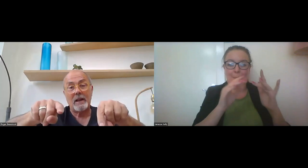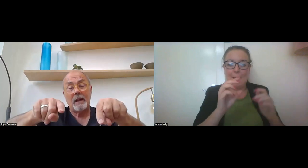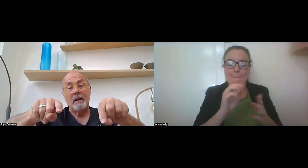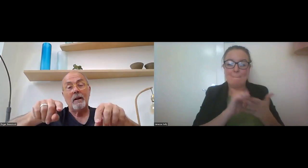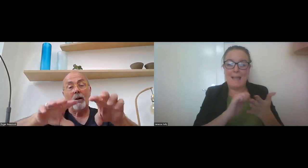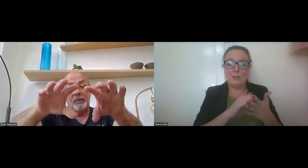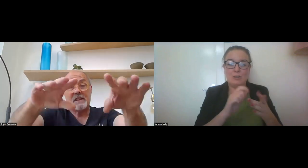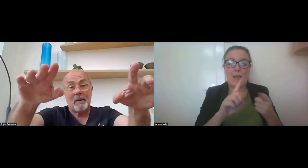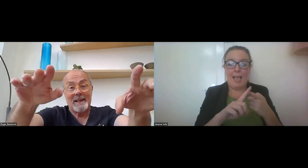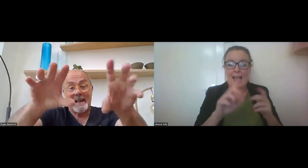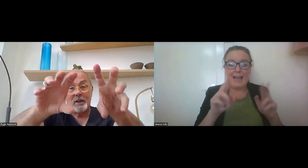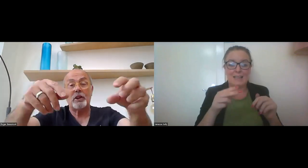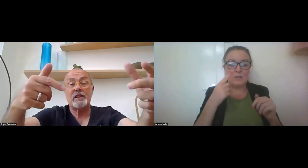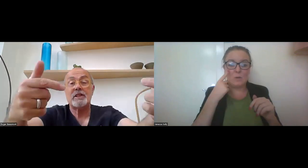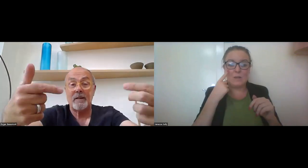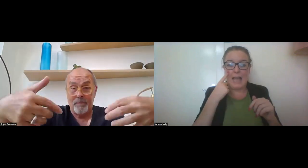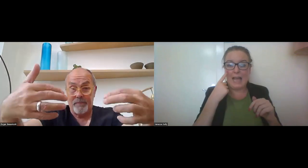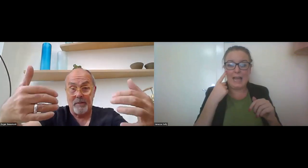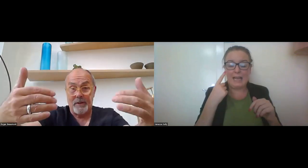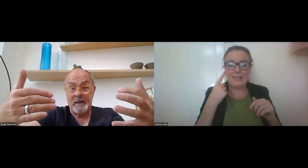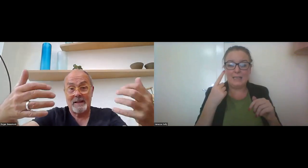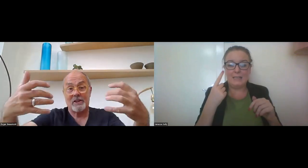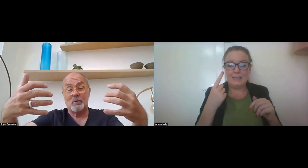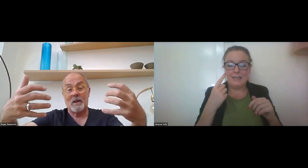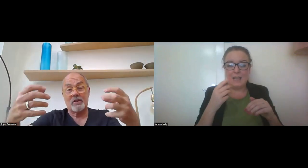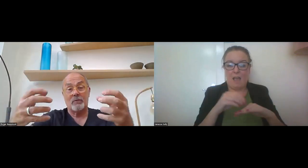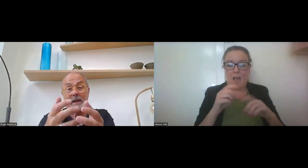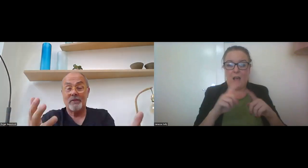on any of the display technologies that attach to our software.